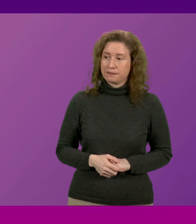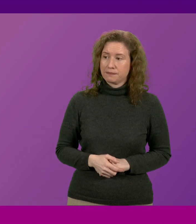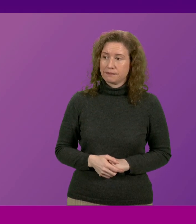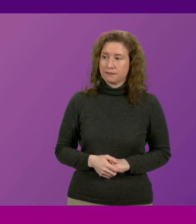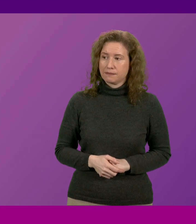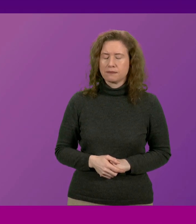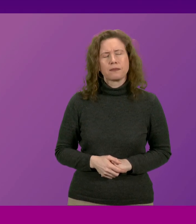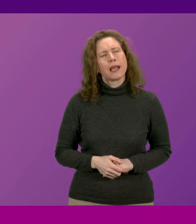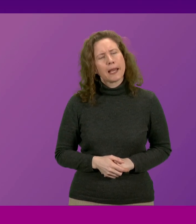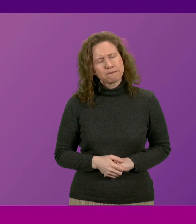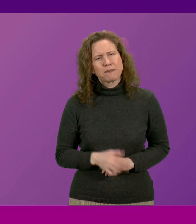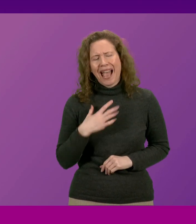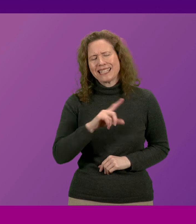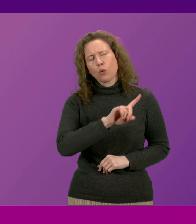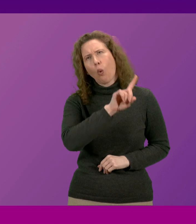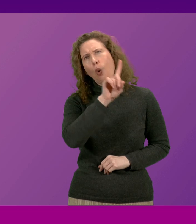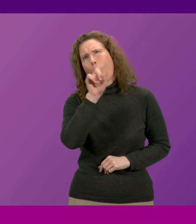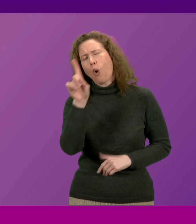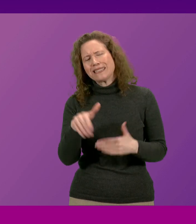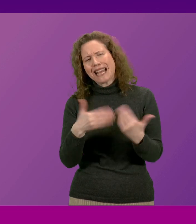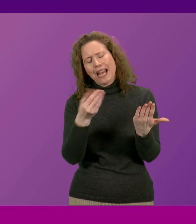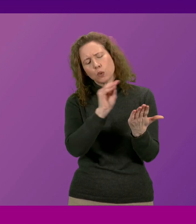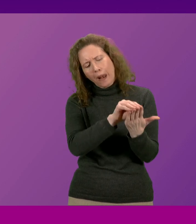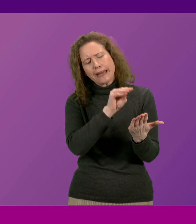I would need all day to list all the Scottish National Party’s broken promises